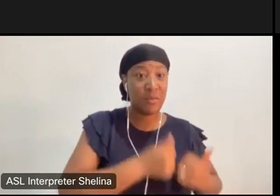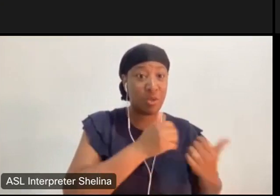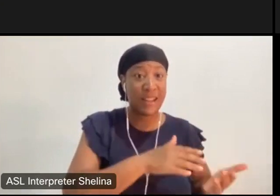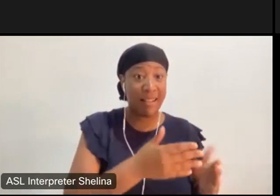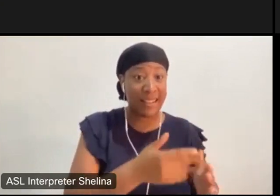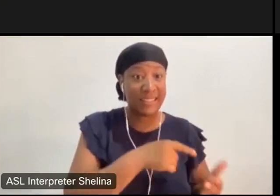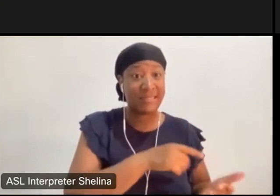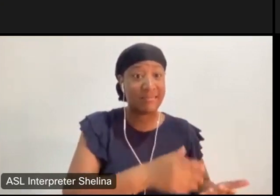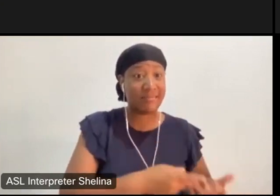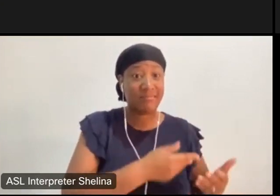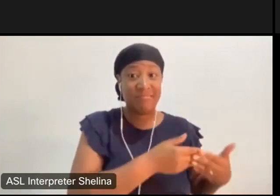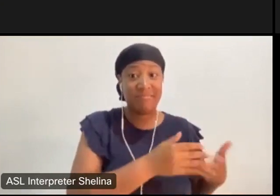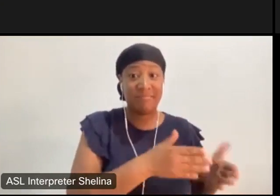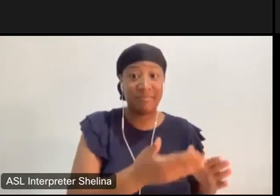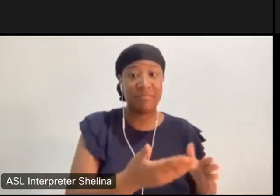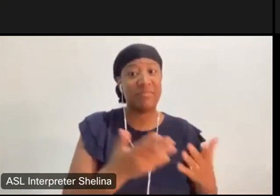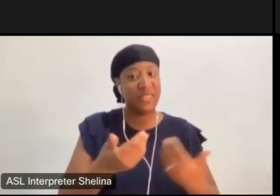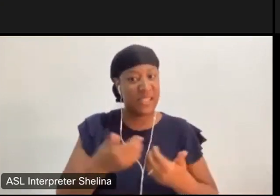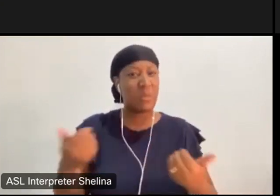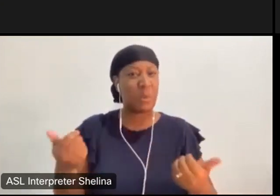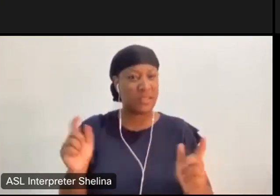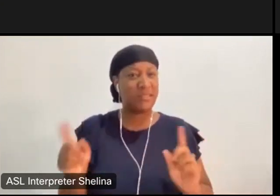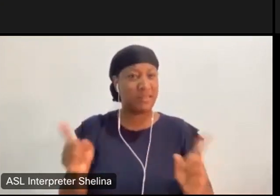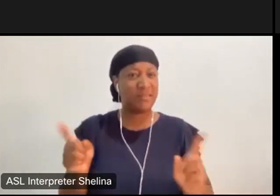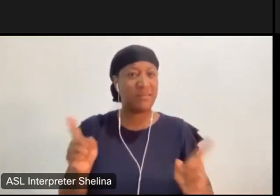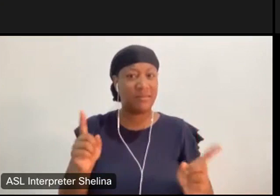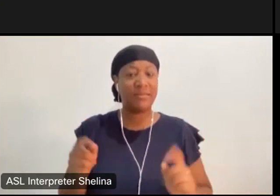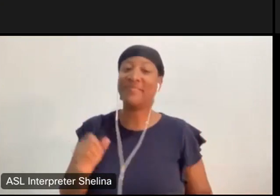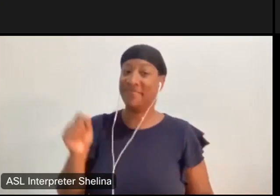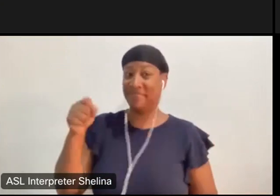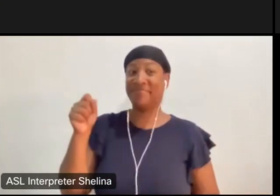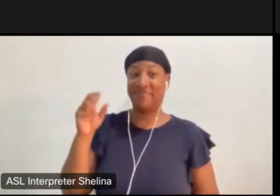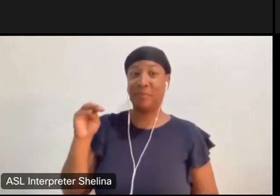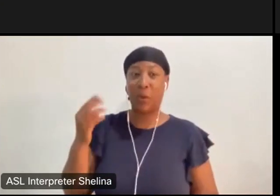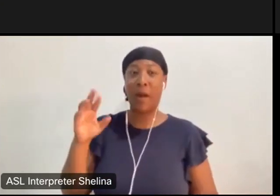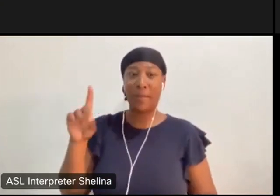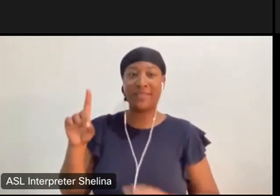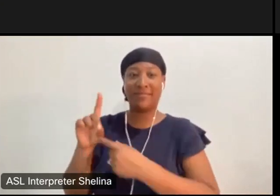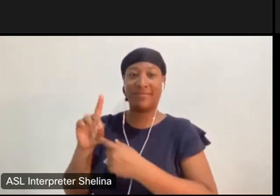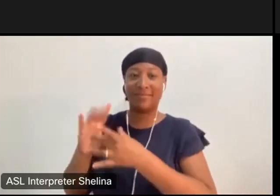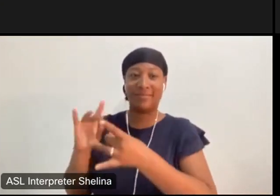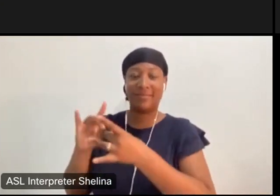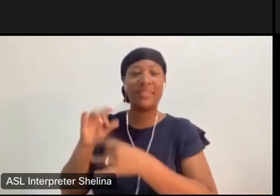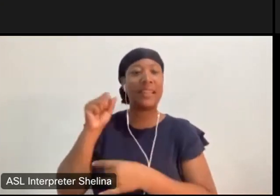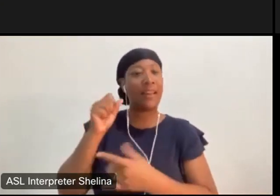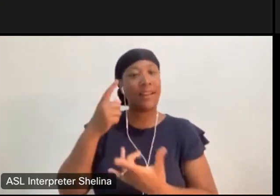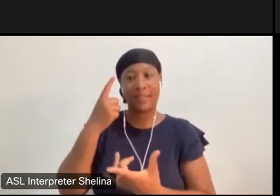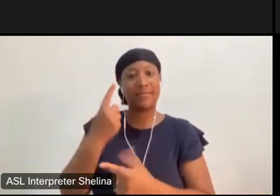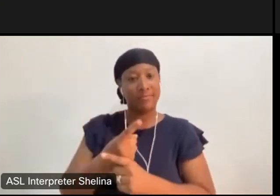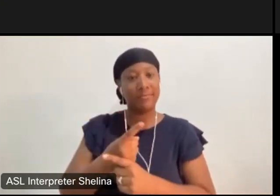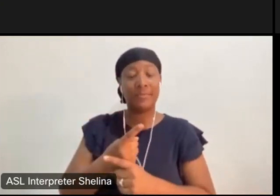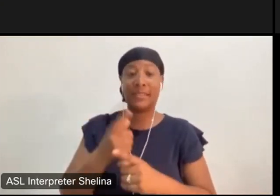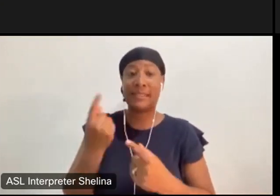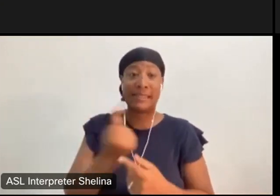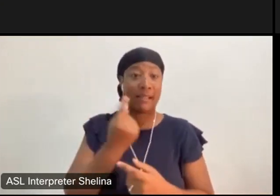What do you think Mohammed? Yes. That is correct. So it's really up to you, whether they want to submit a single application or multiple applications.